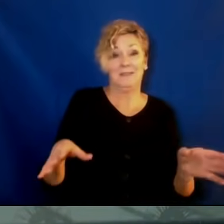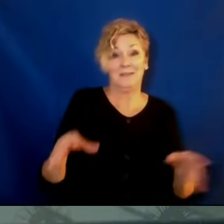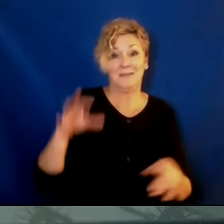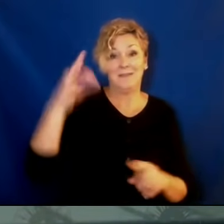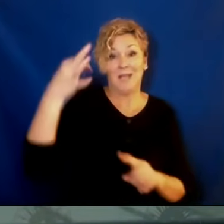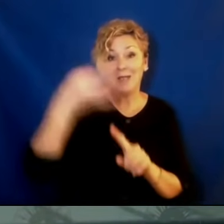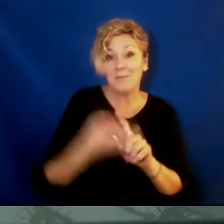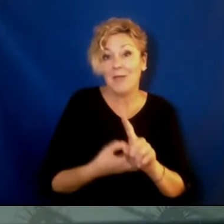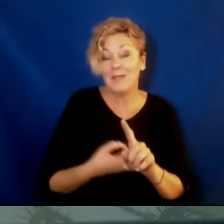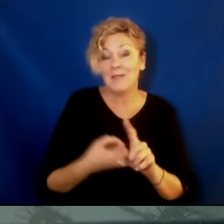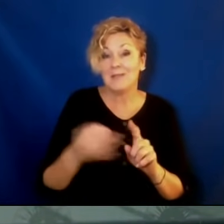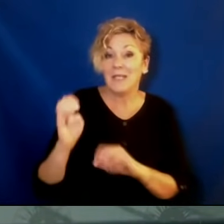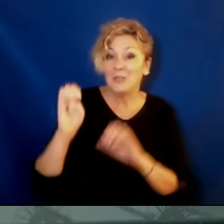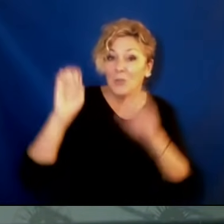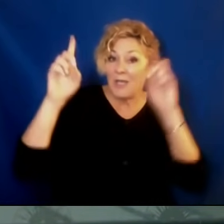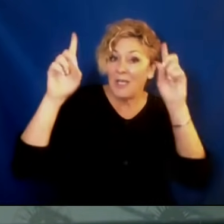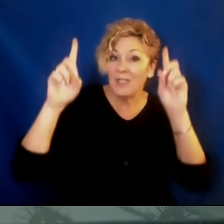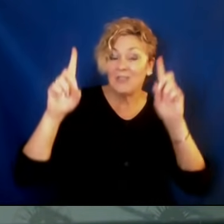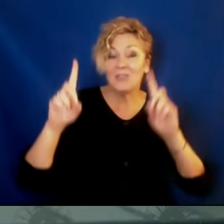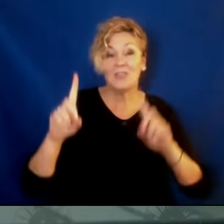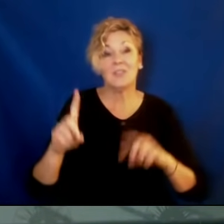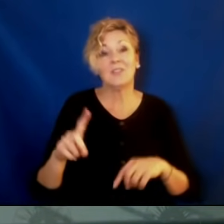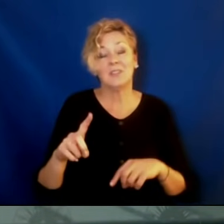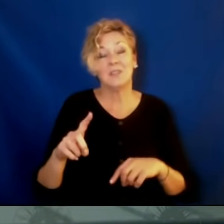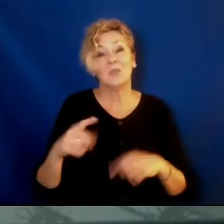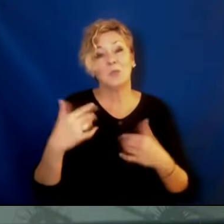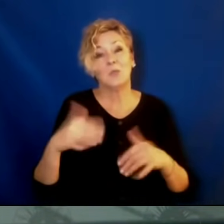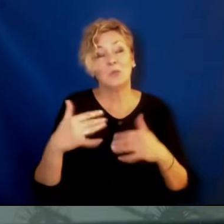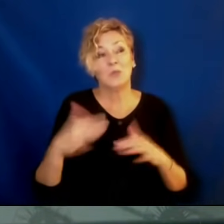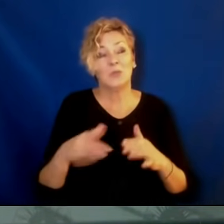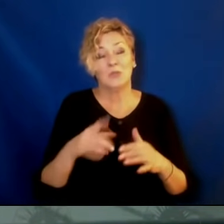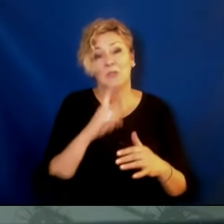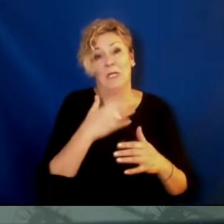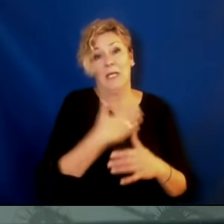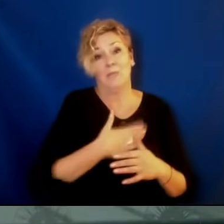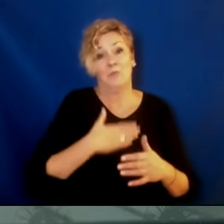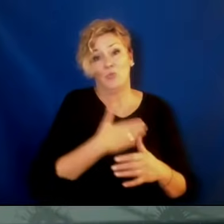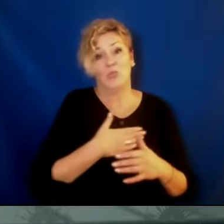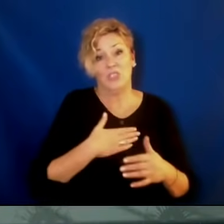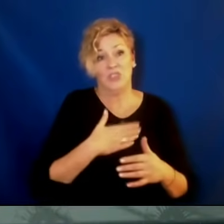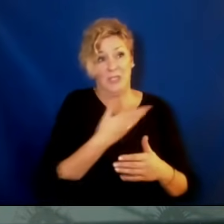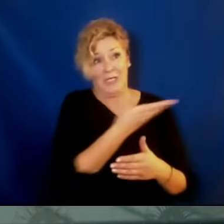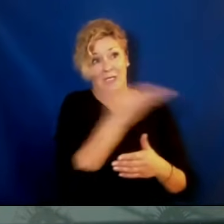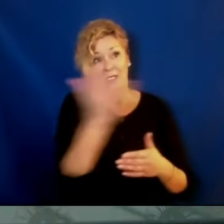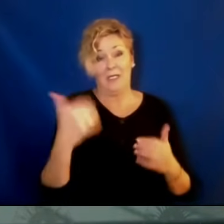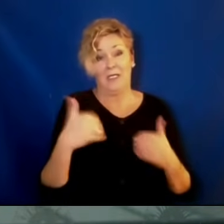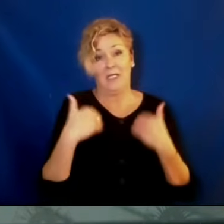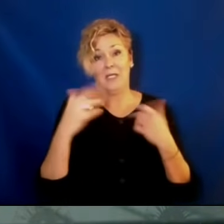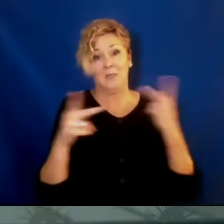schools both elementary and secondary. In BC, the role in leadership shown by